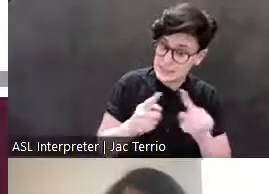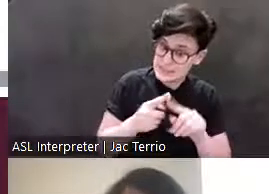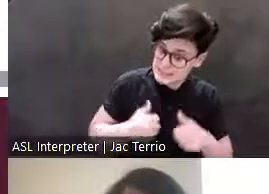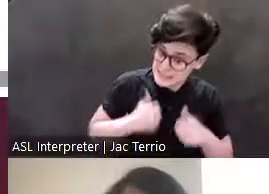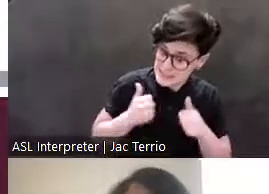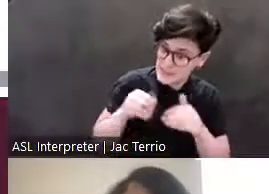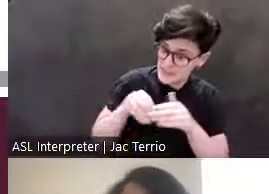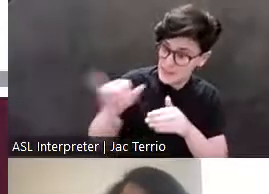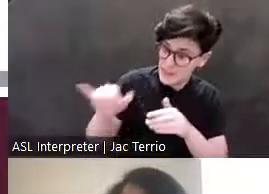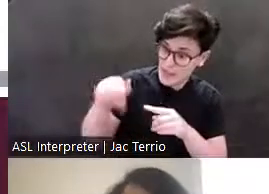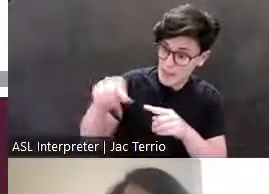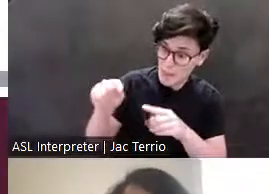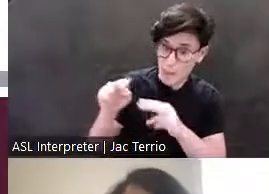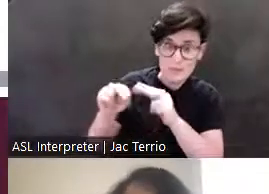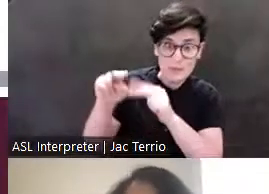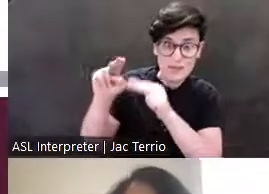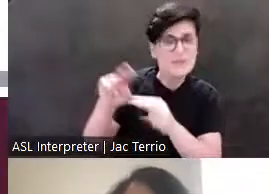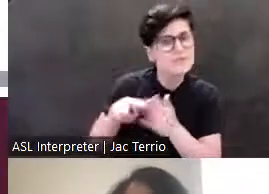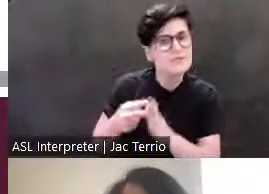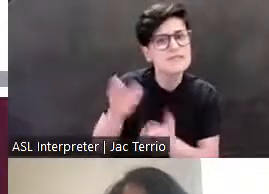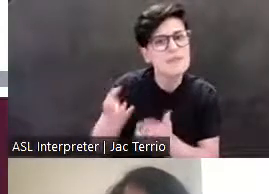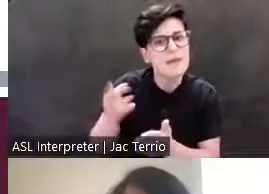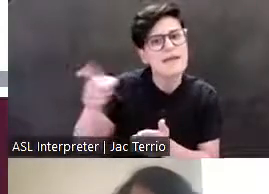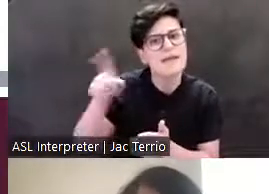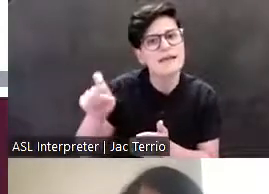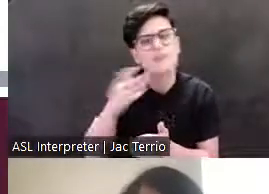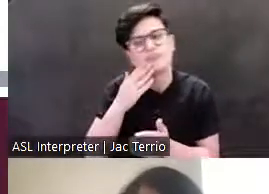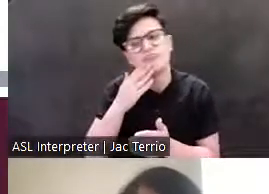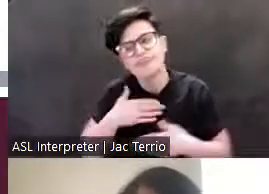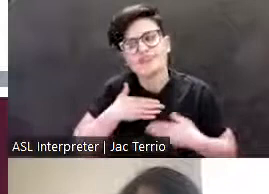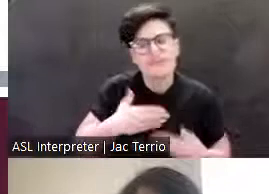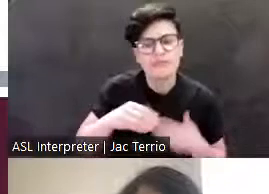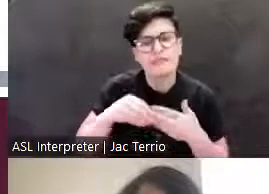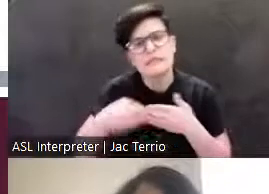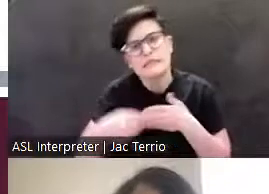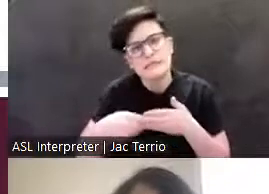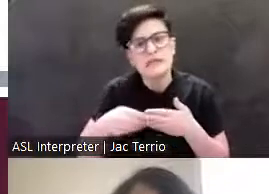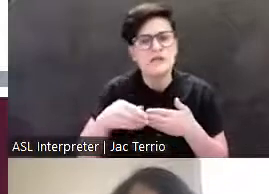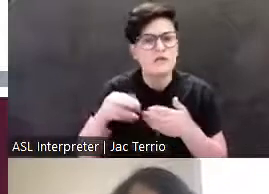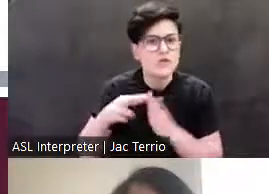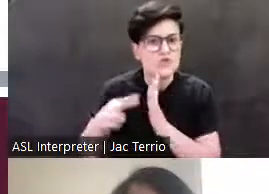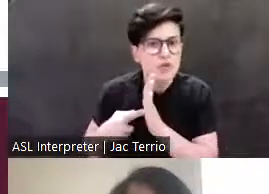Then they may need to change the rules and let you have a pet.